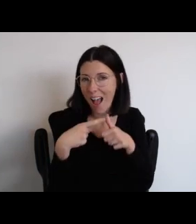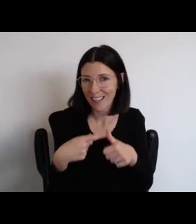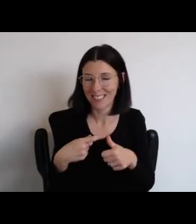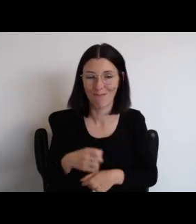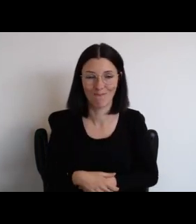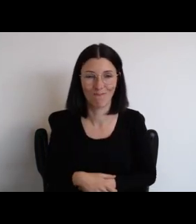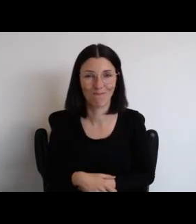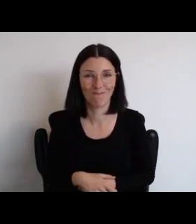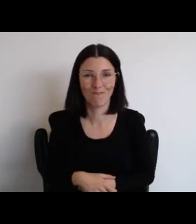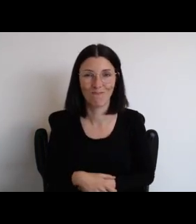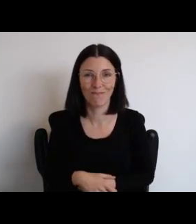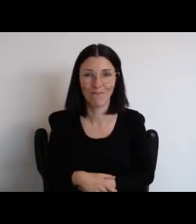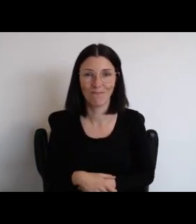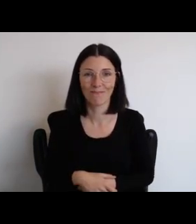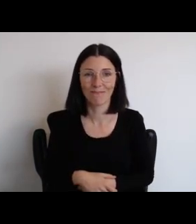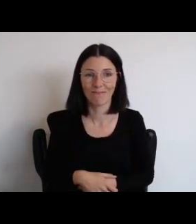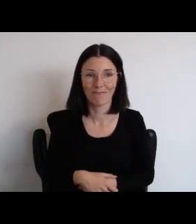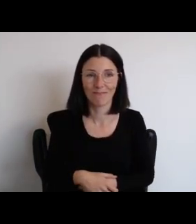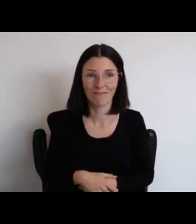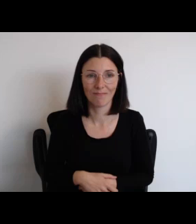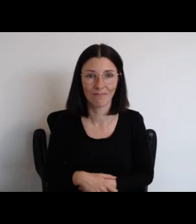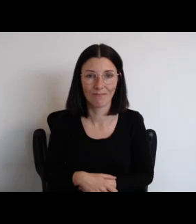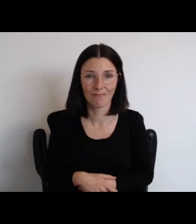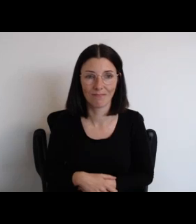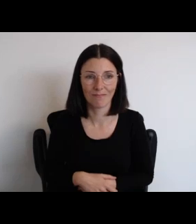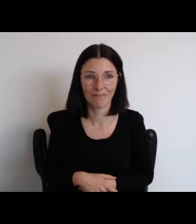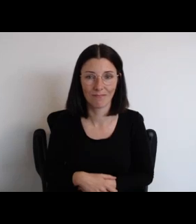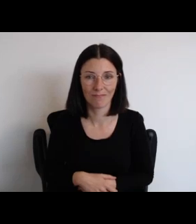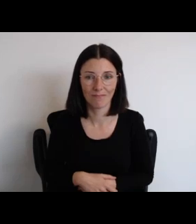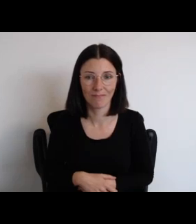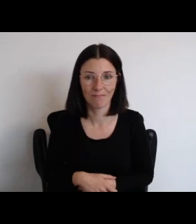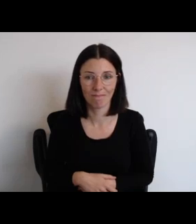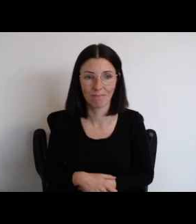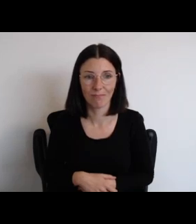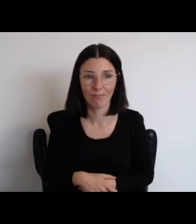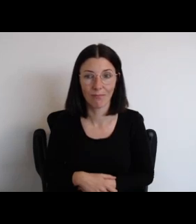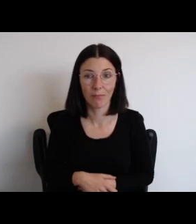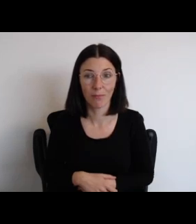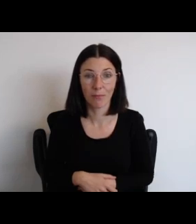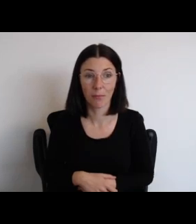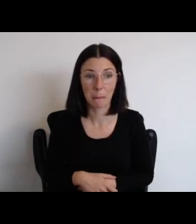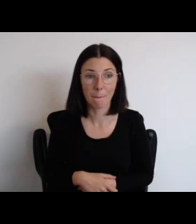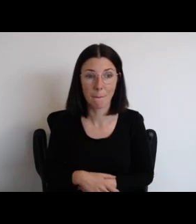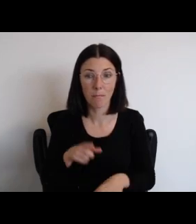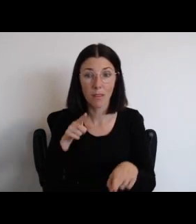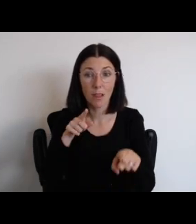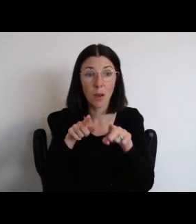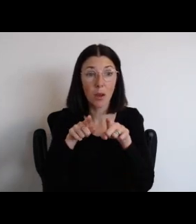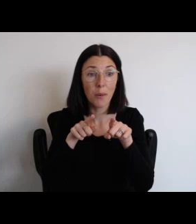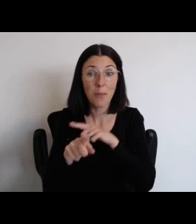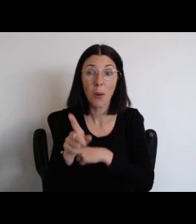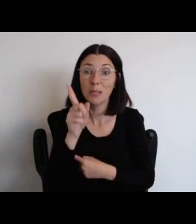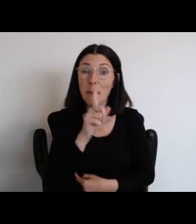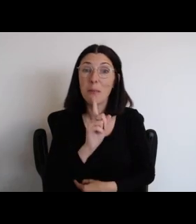now so the vast majority have said it depends oh winning that's the exact